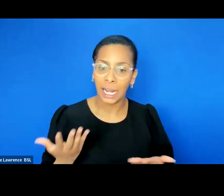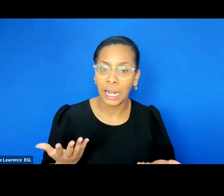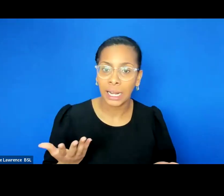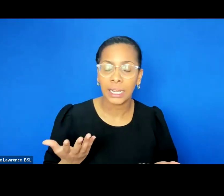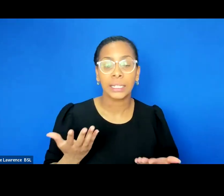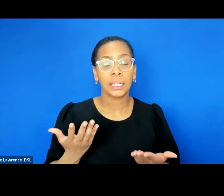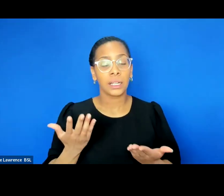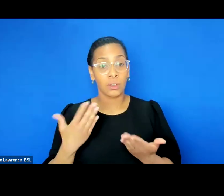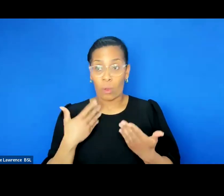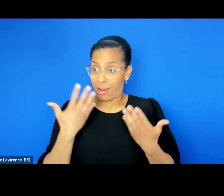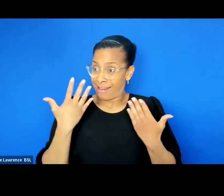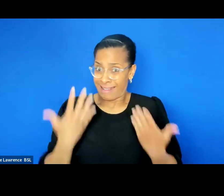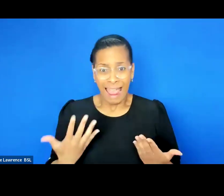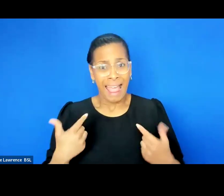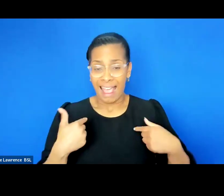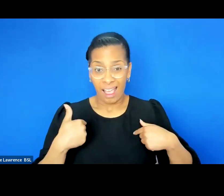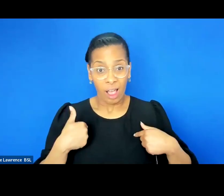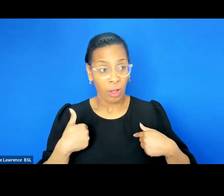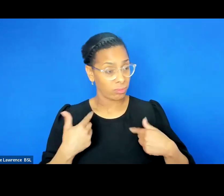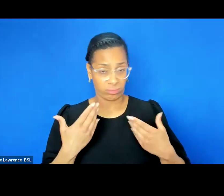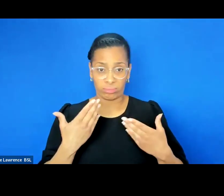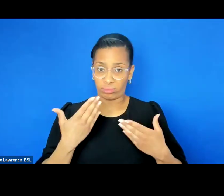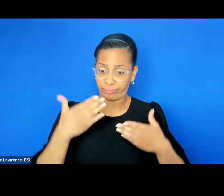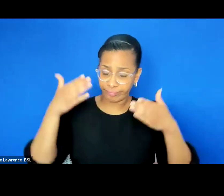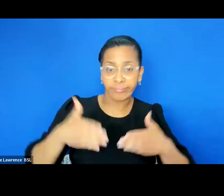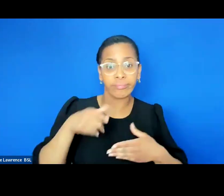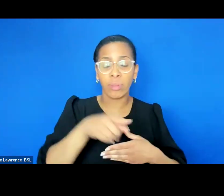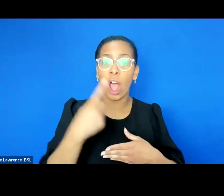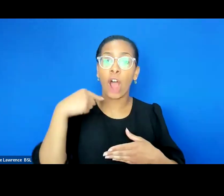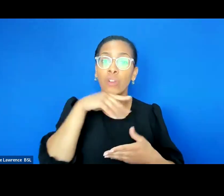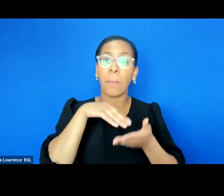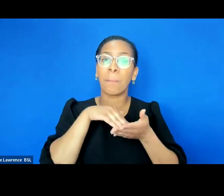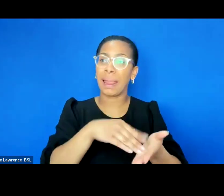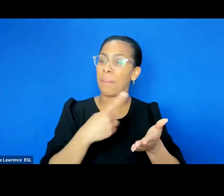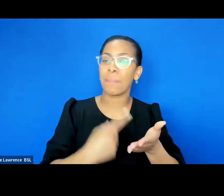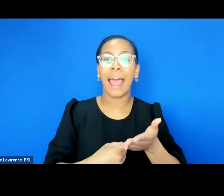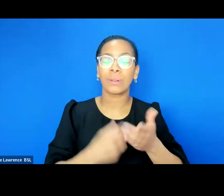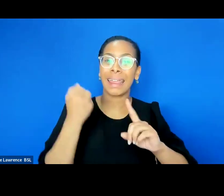And now I work on $100 million impact fund with GDI Hub. Talk about full circle.